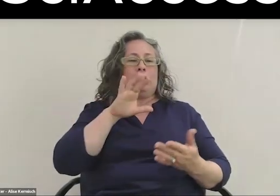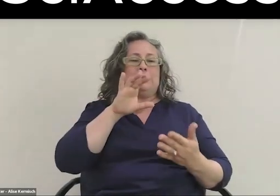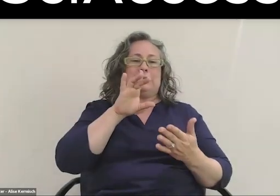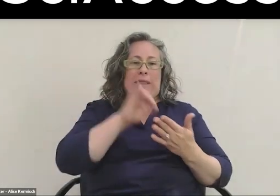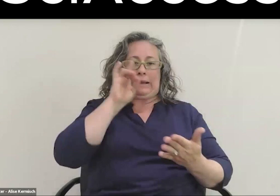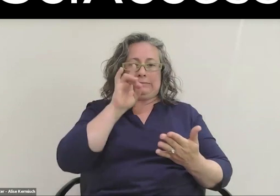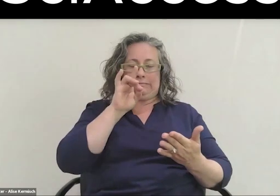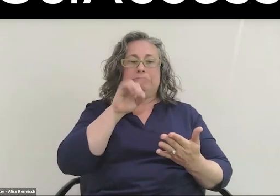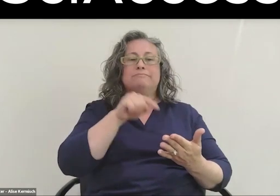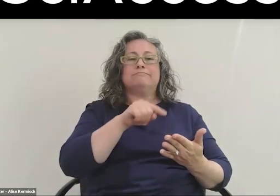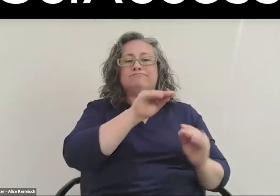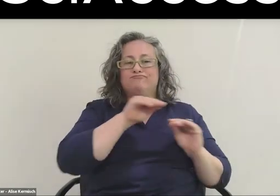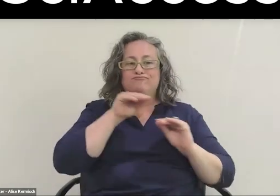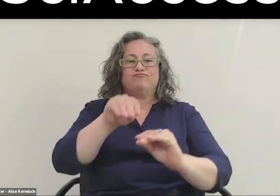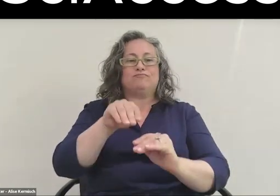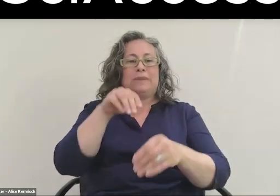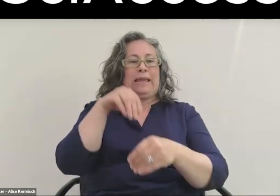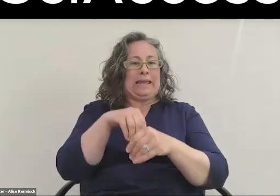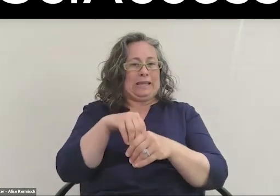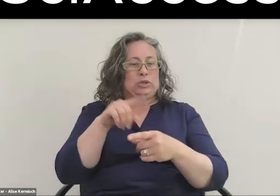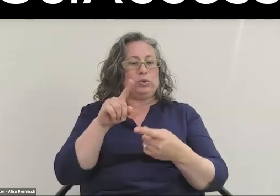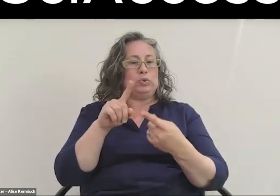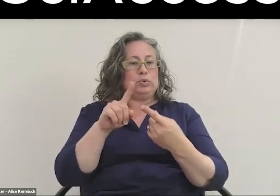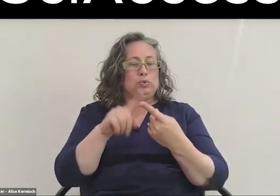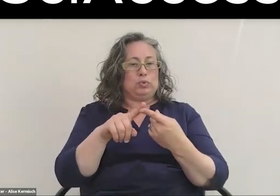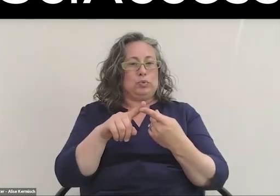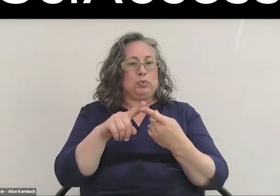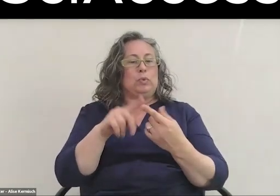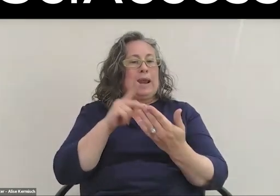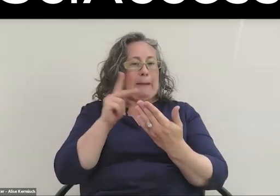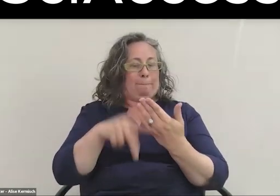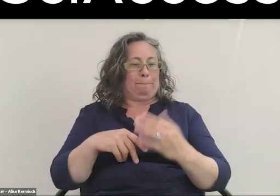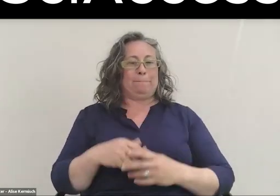to insert that character into an application.